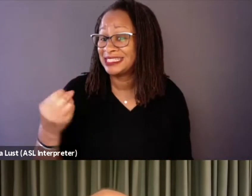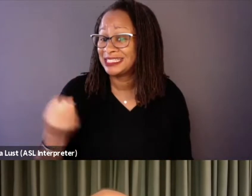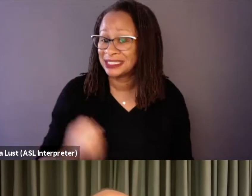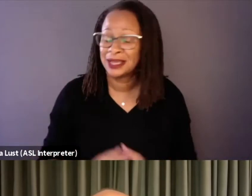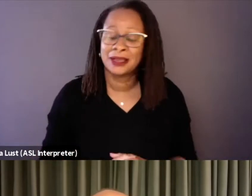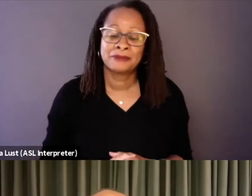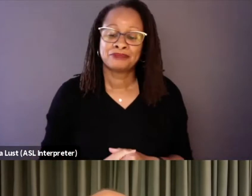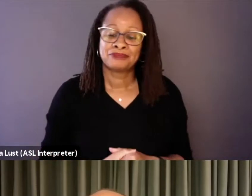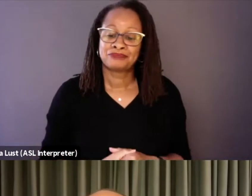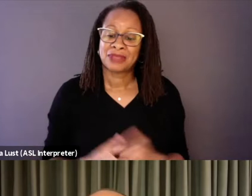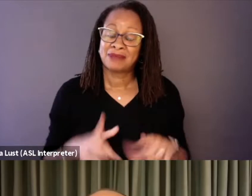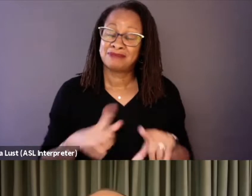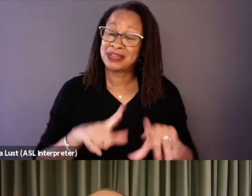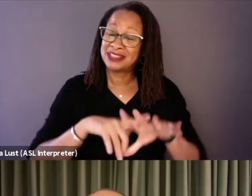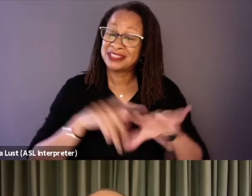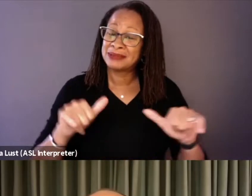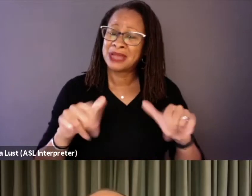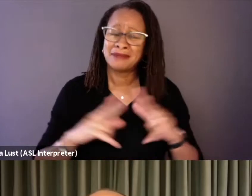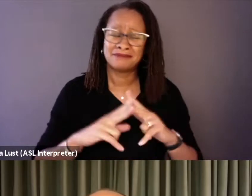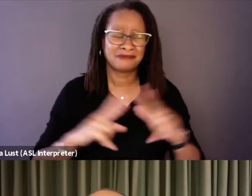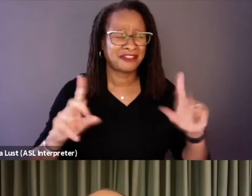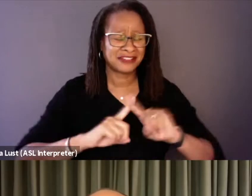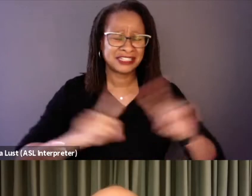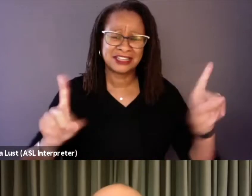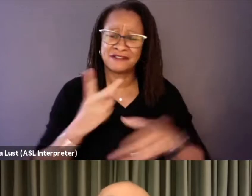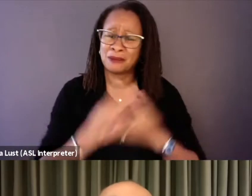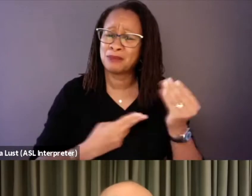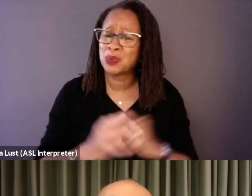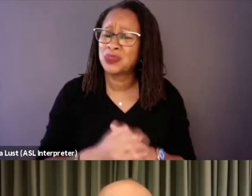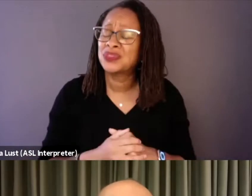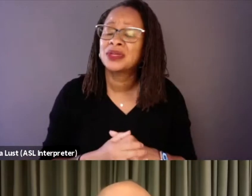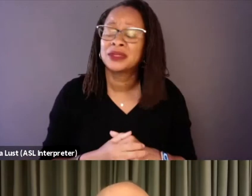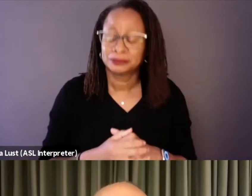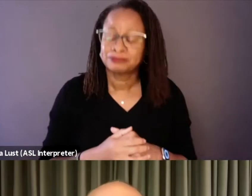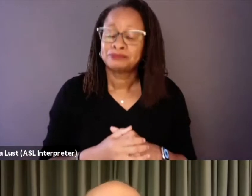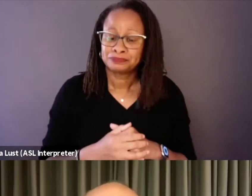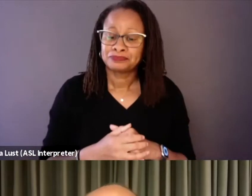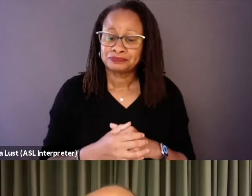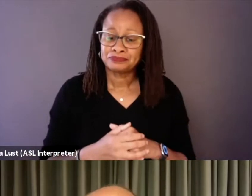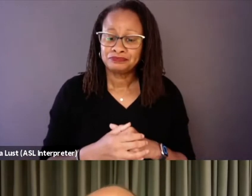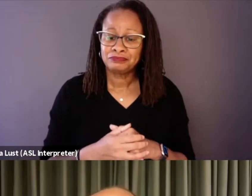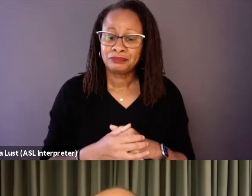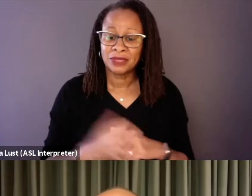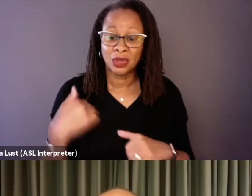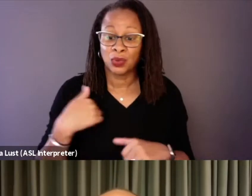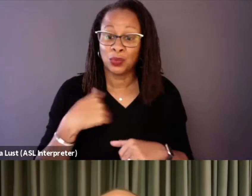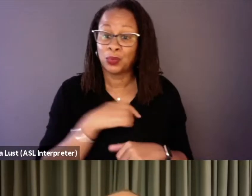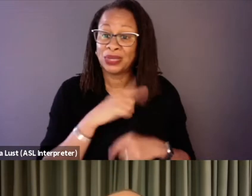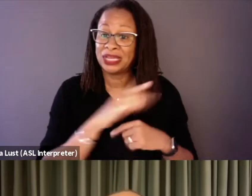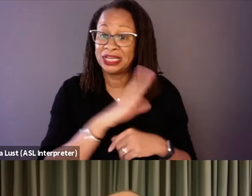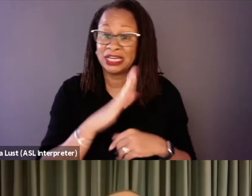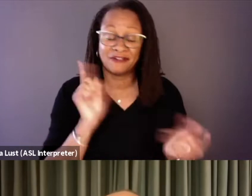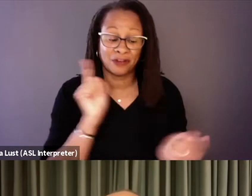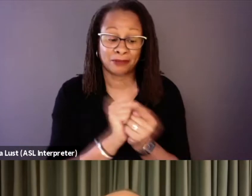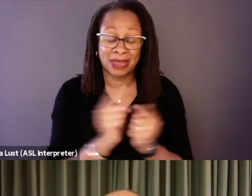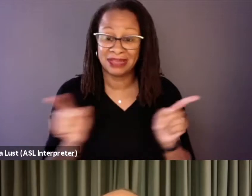and yet they just seem so different. We never met Wojnarowicz, we never met him.